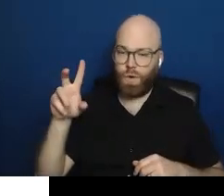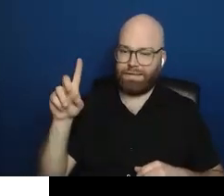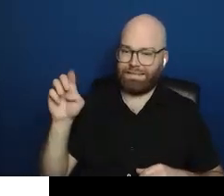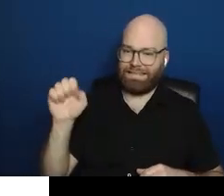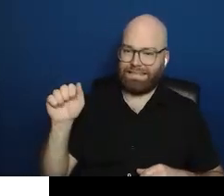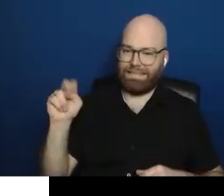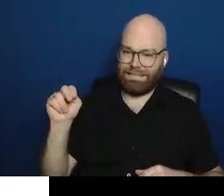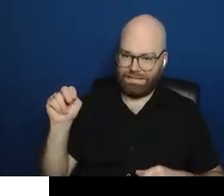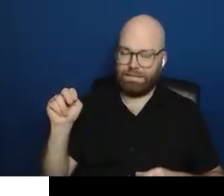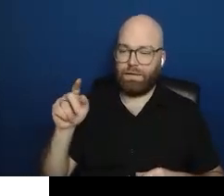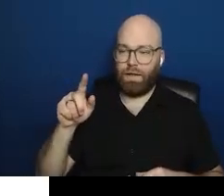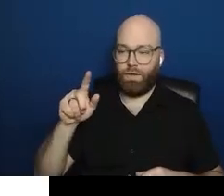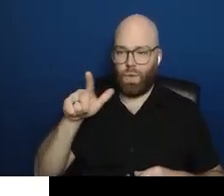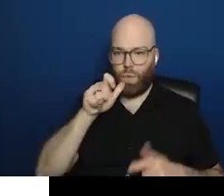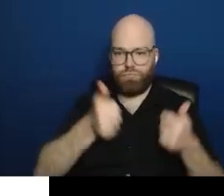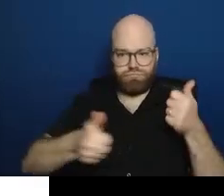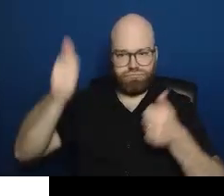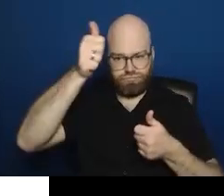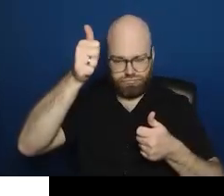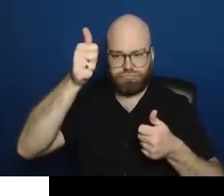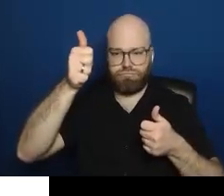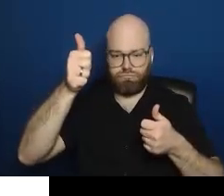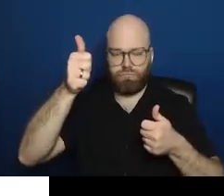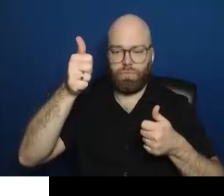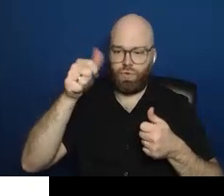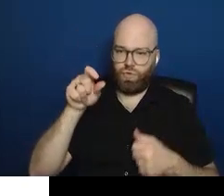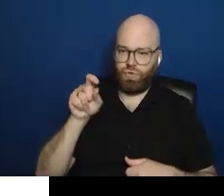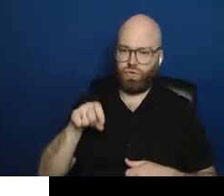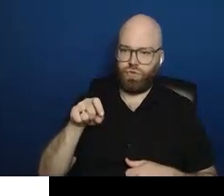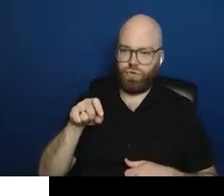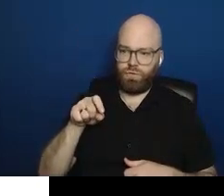in those positions can, either establish communication